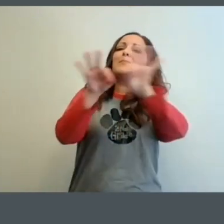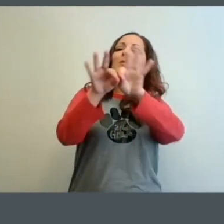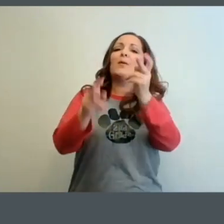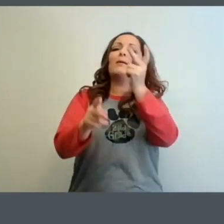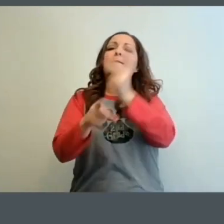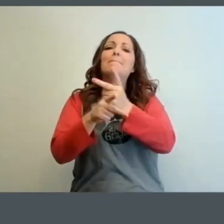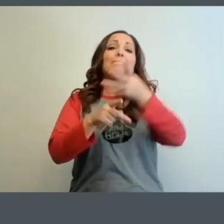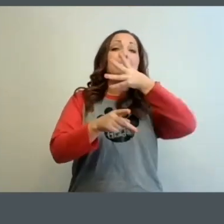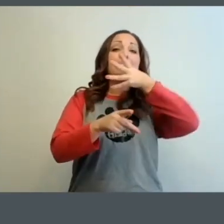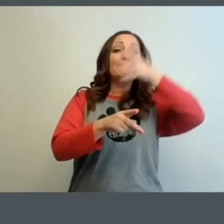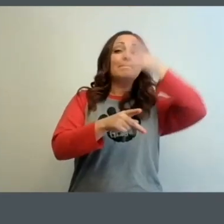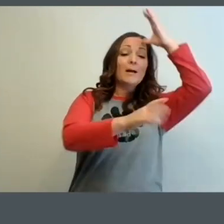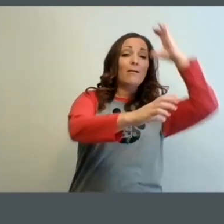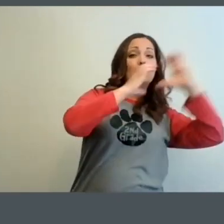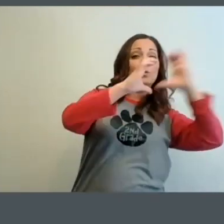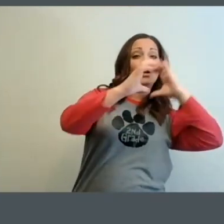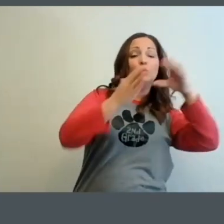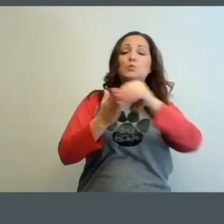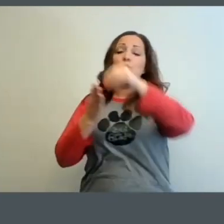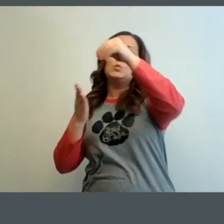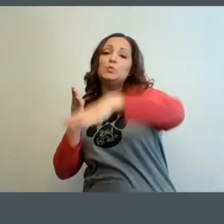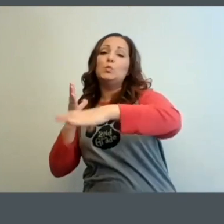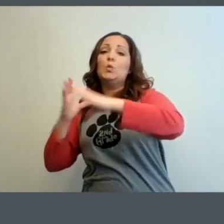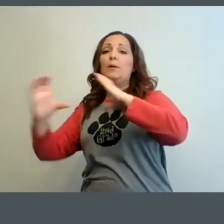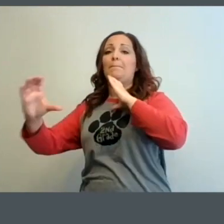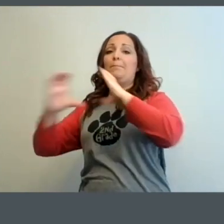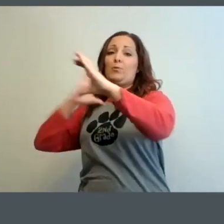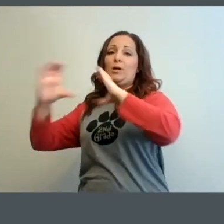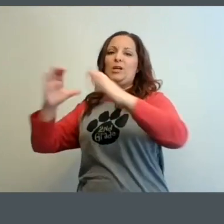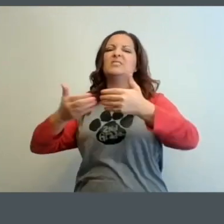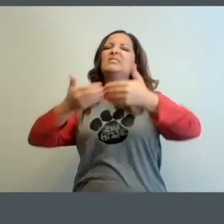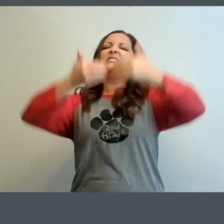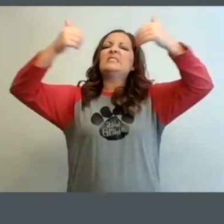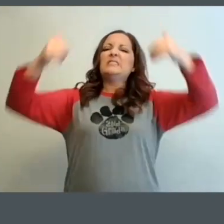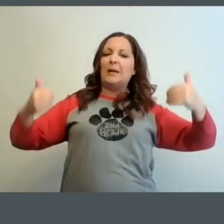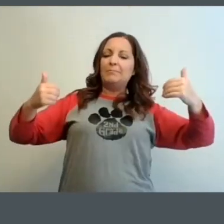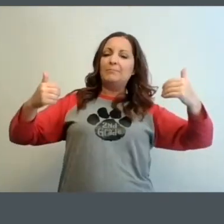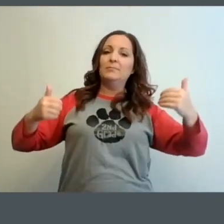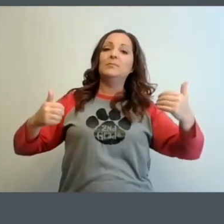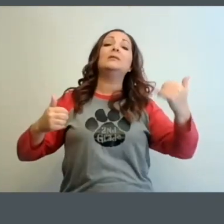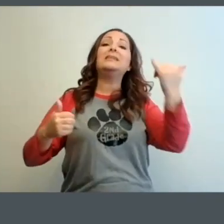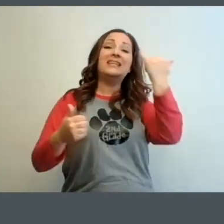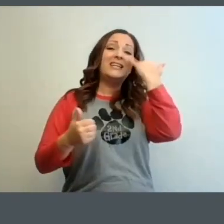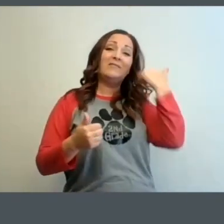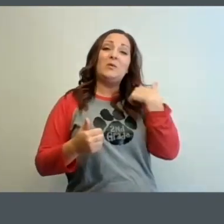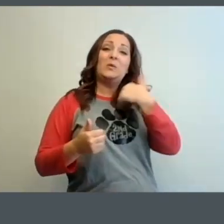As it pertains to parent communication, our teaching team decided that it would be important